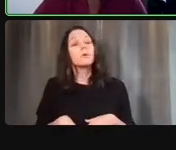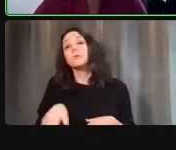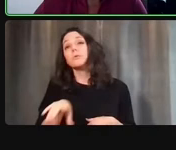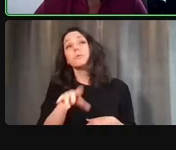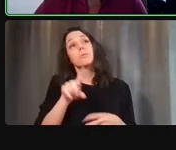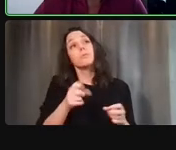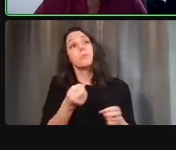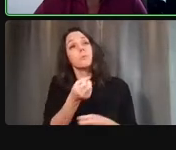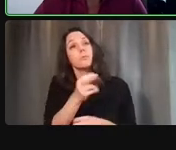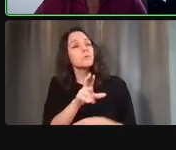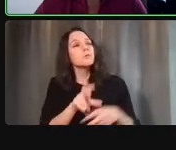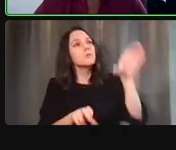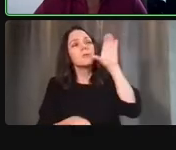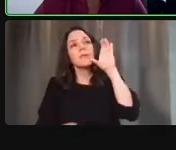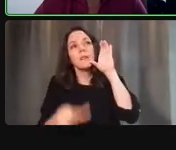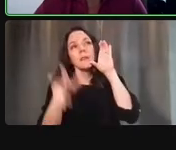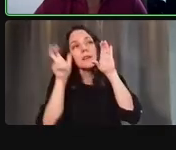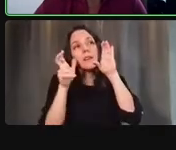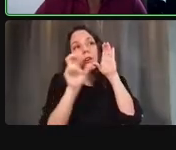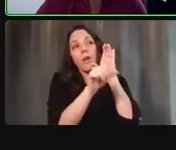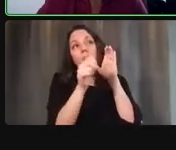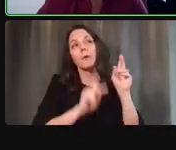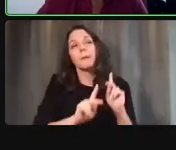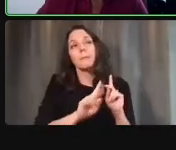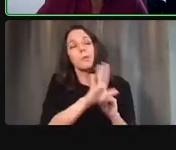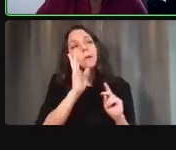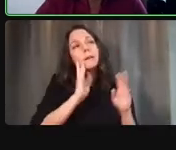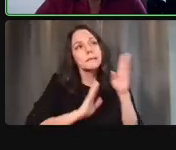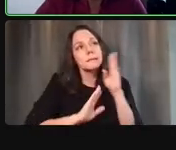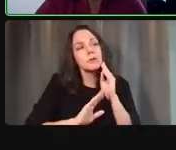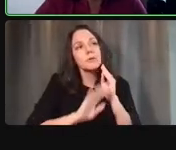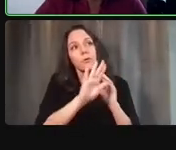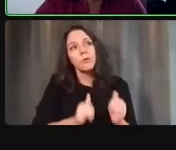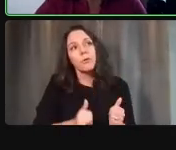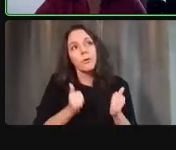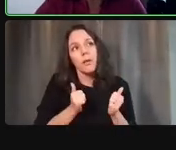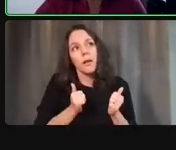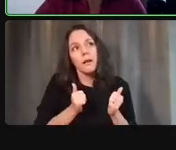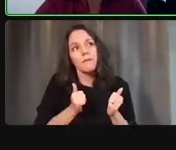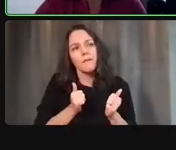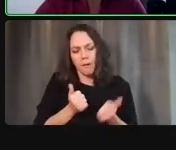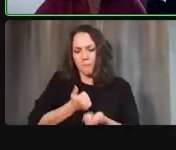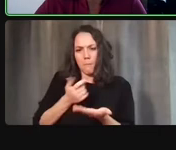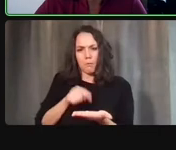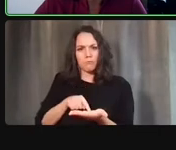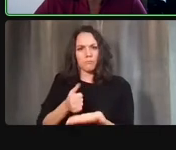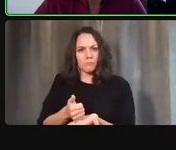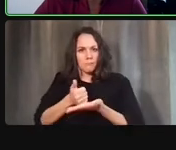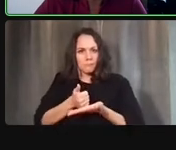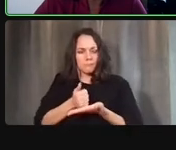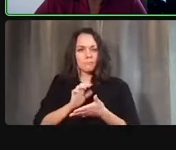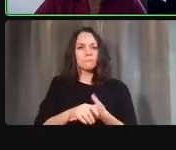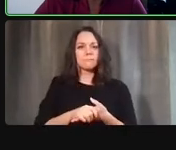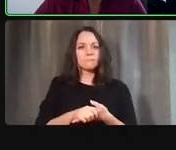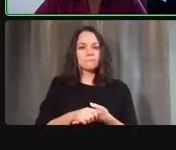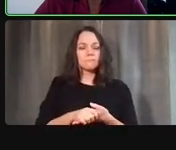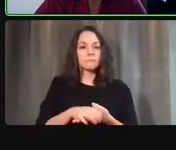their life and their situations and understanding through poetry. Poetry also amplifies voices, and that connection, too,